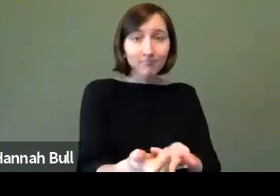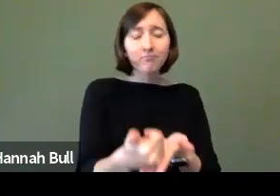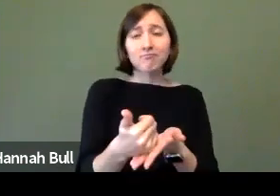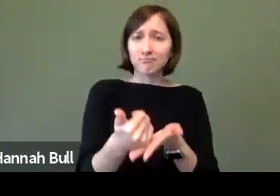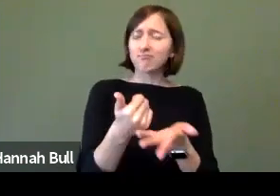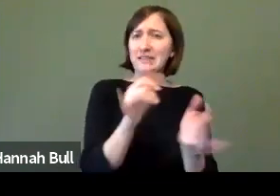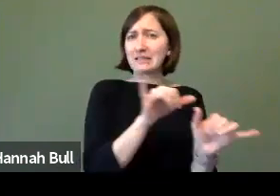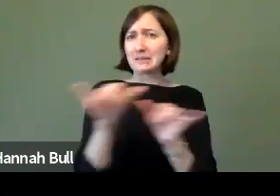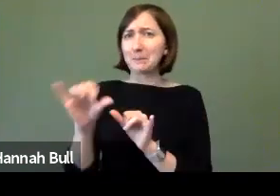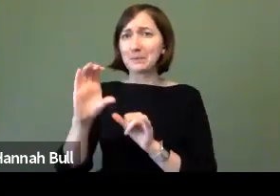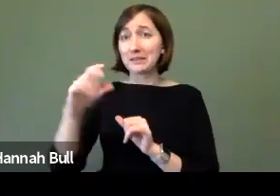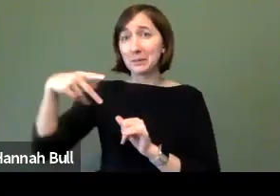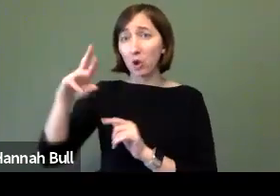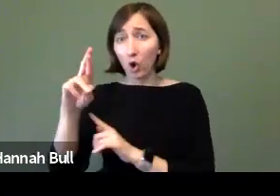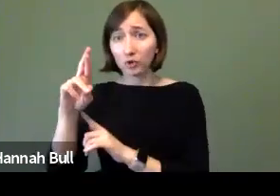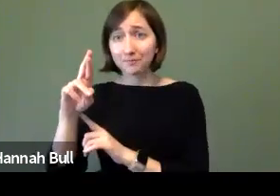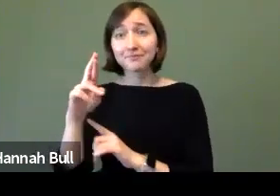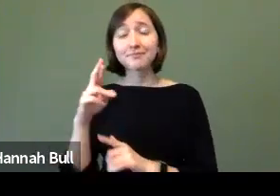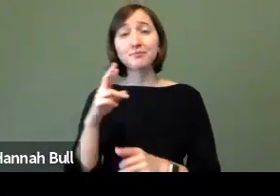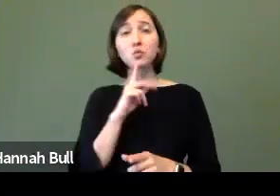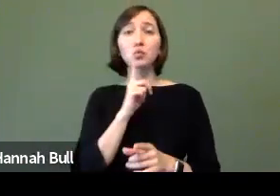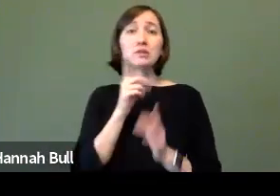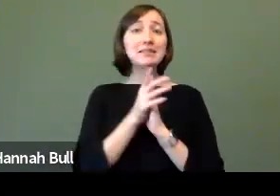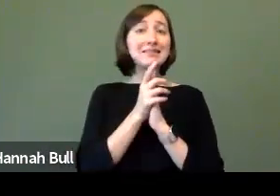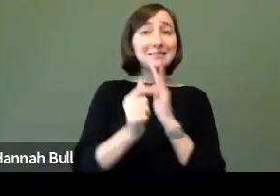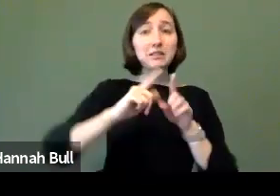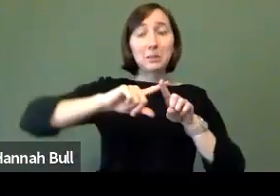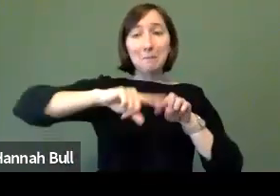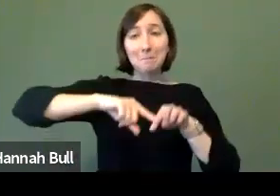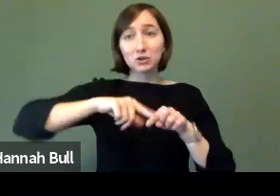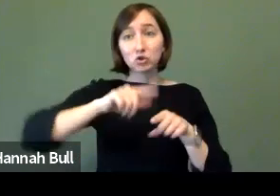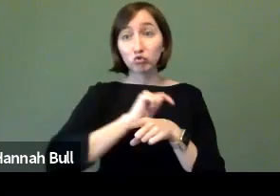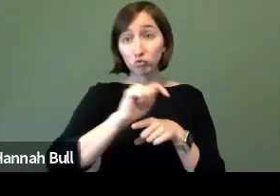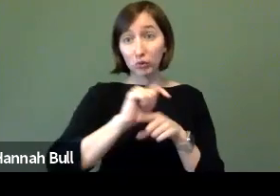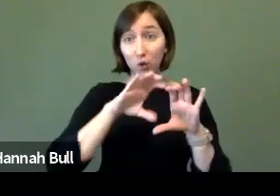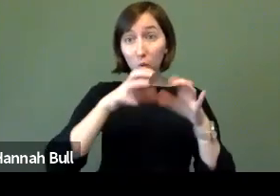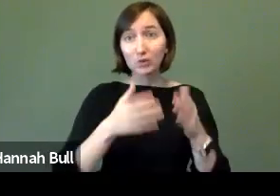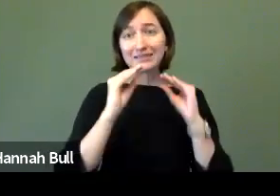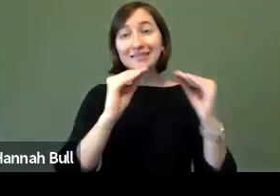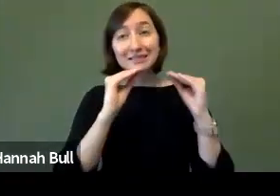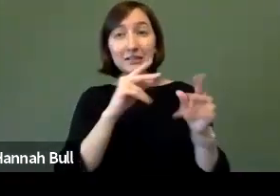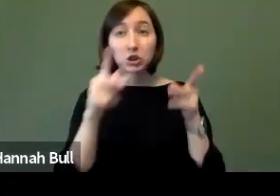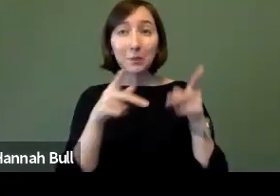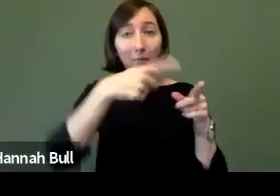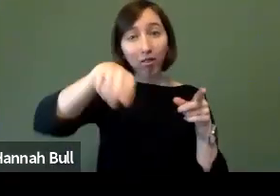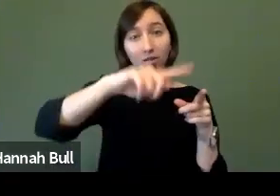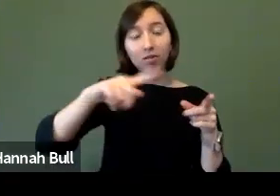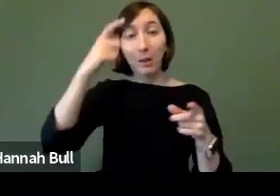Mental health first aid is a skills base training course that teaches people about mental health and substance abuse issues.